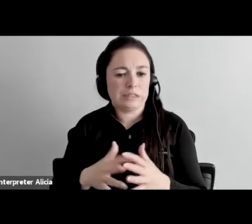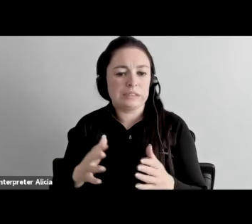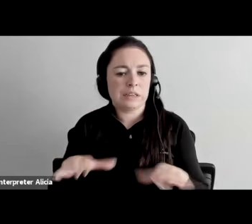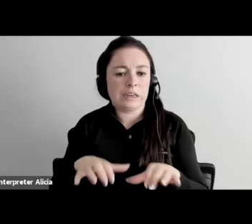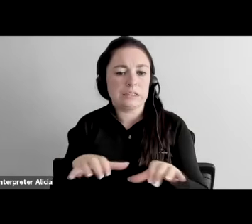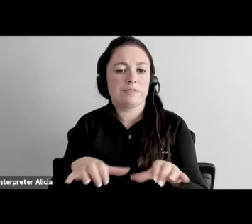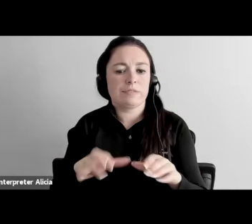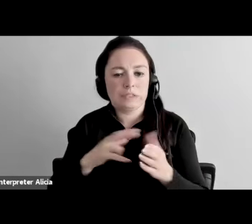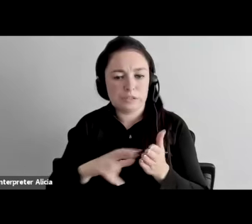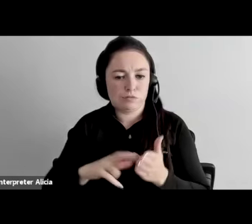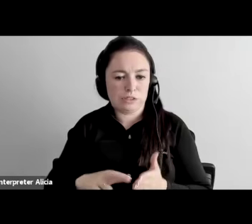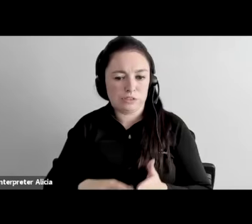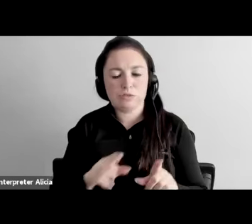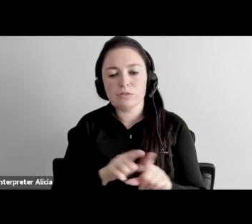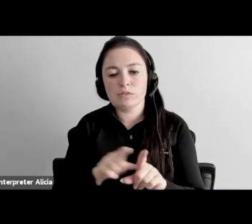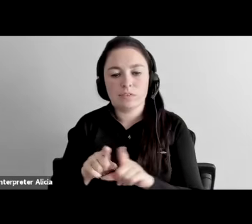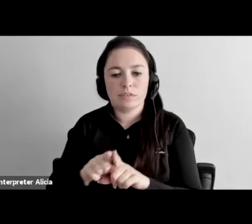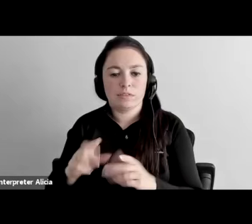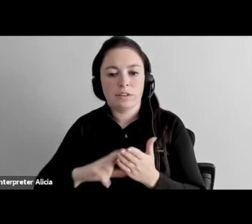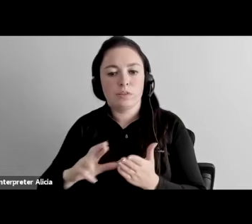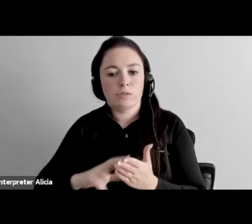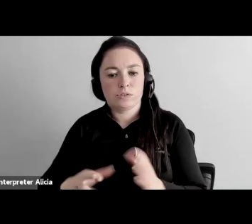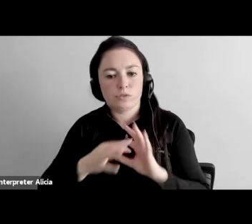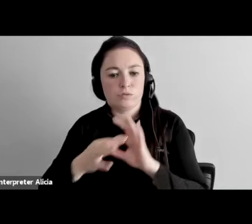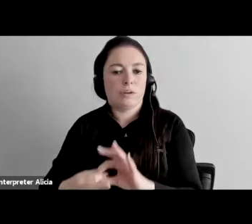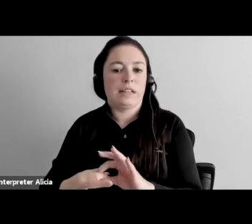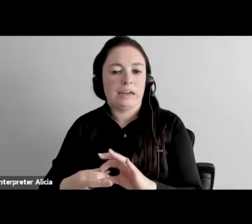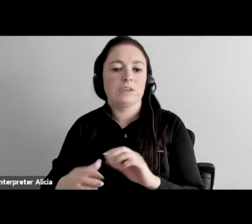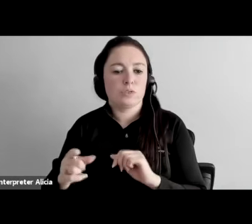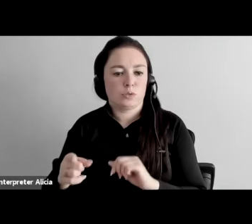as well as our research related to parents with